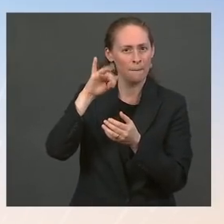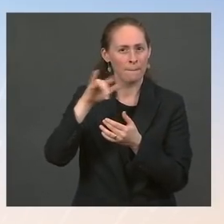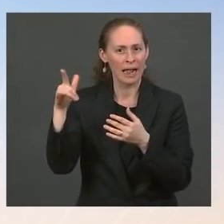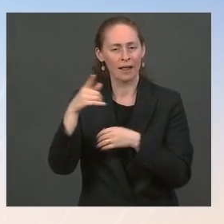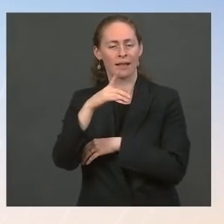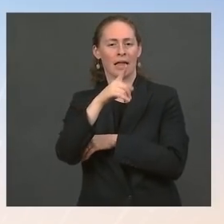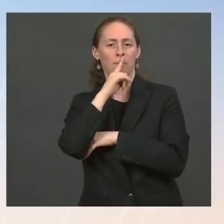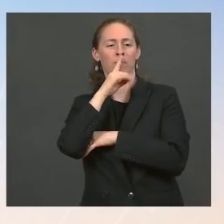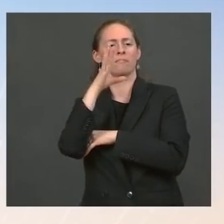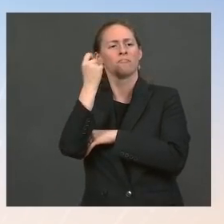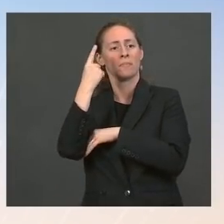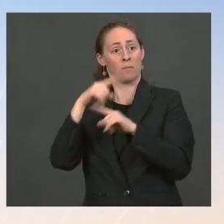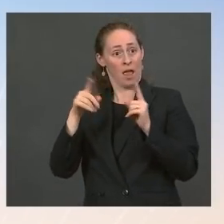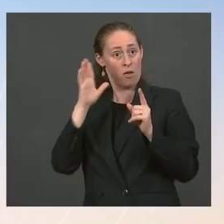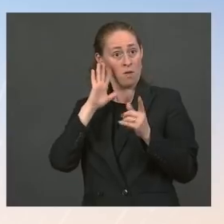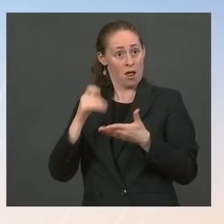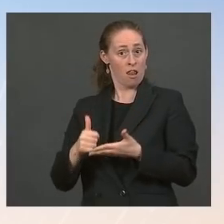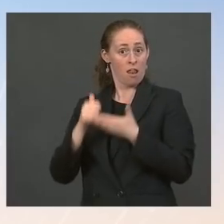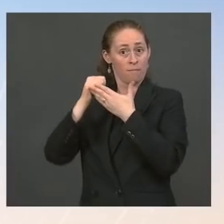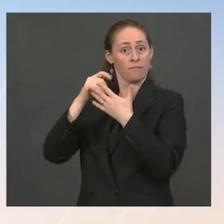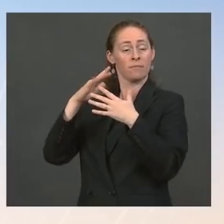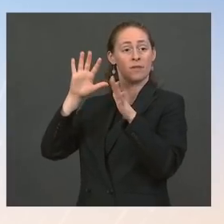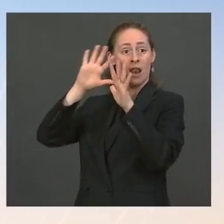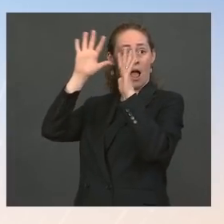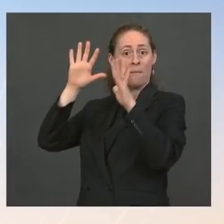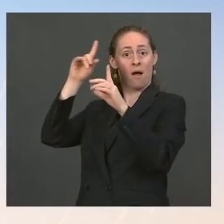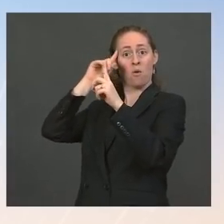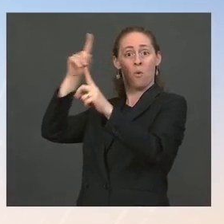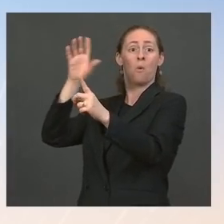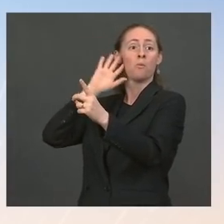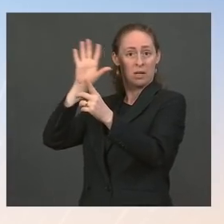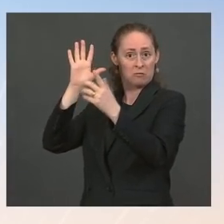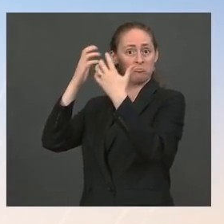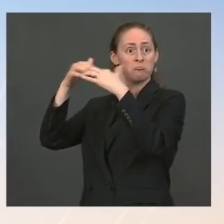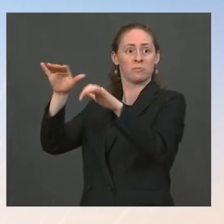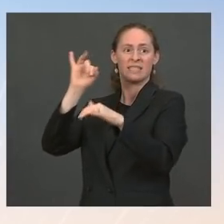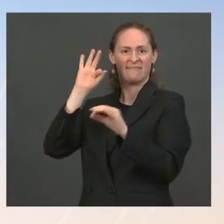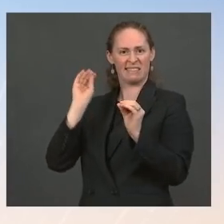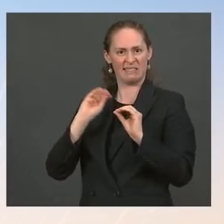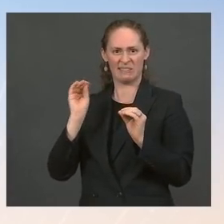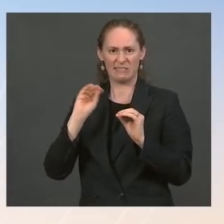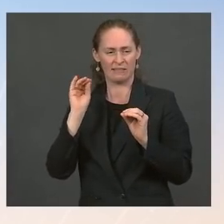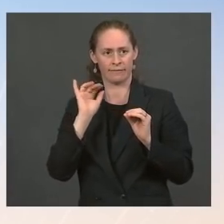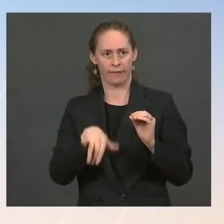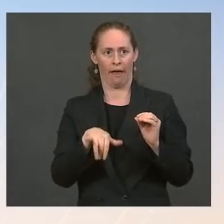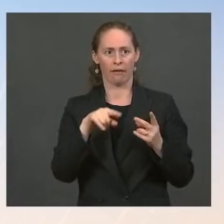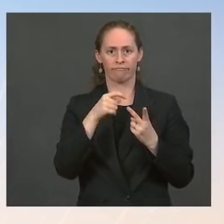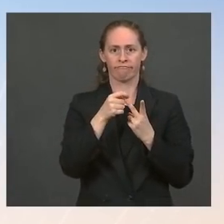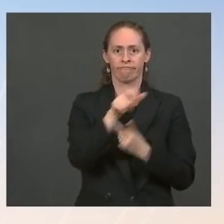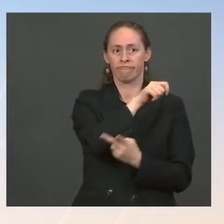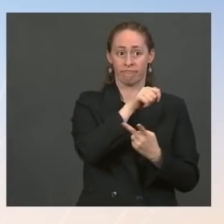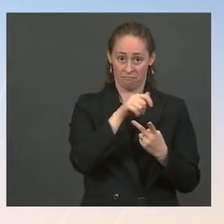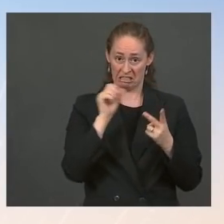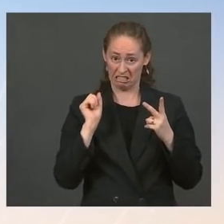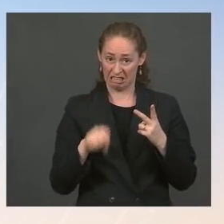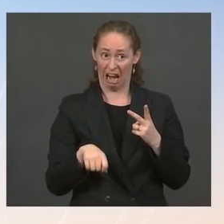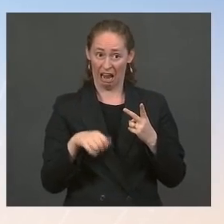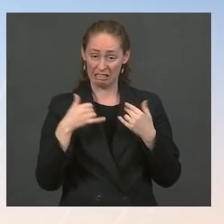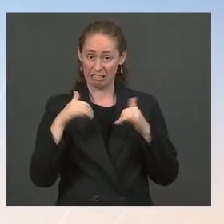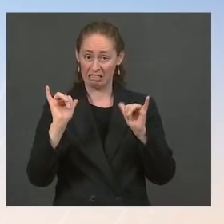without a clean energy plan for power. You feel like that is possible. And can you explain how that would be done?